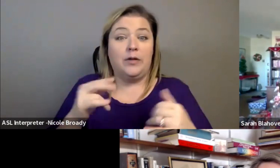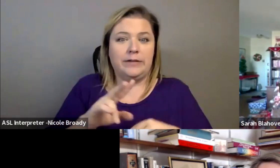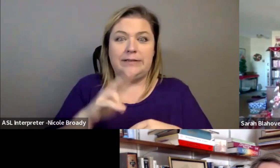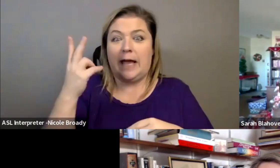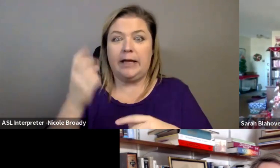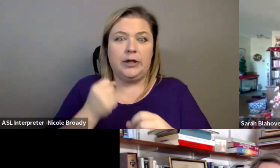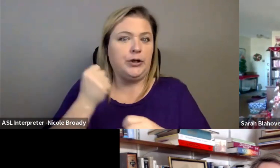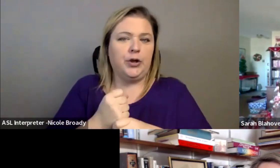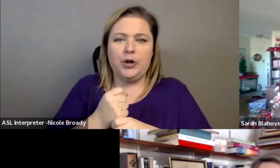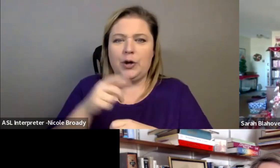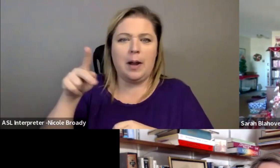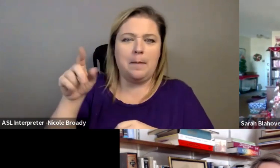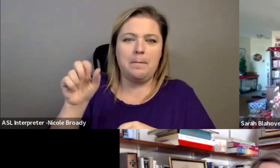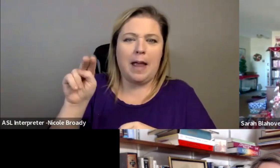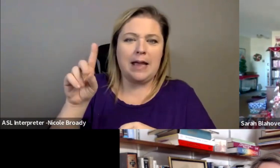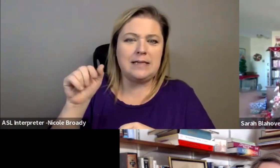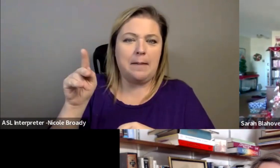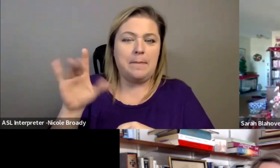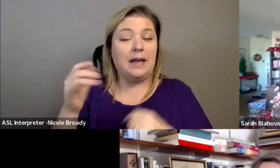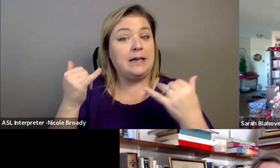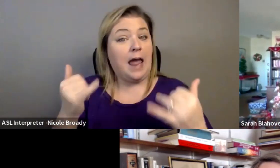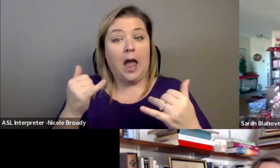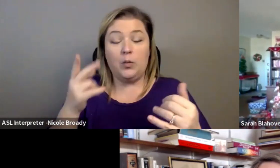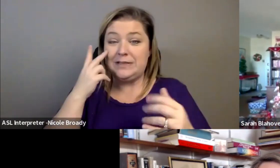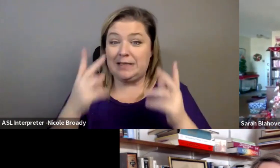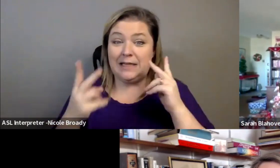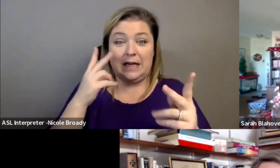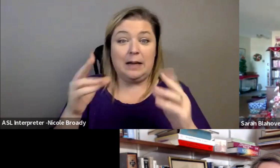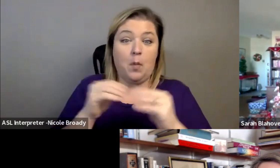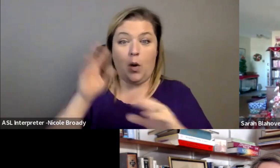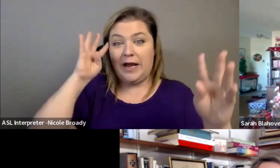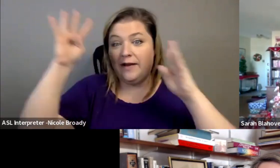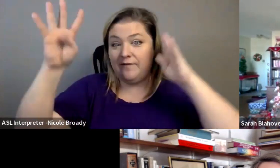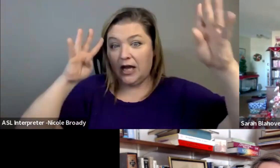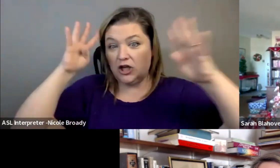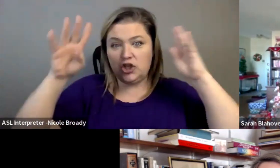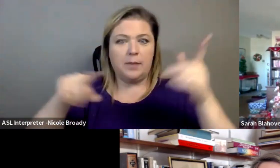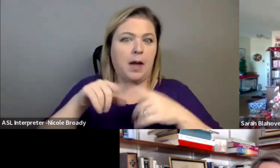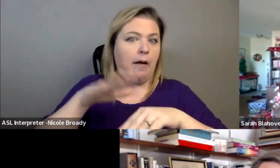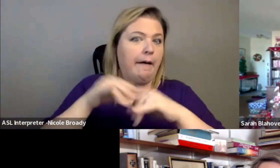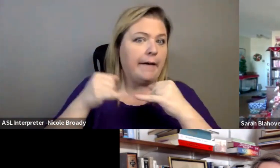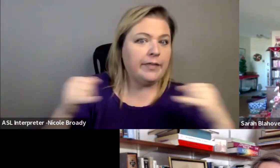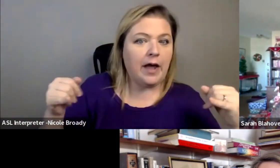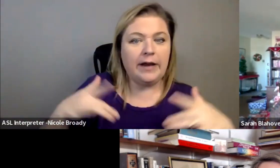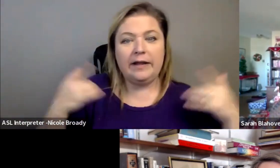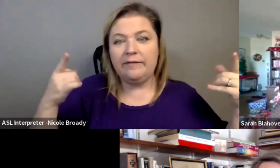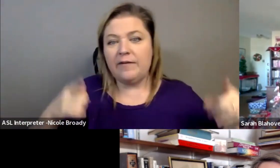starting to see a lot more innovation in the area of virtual events. My organization